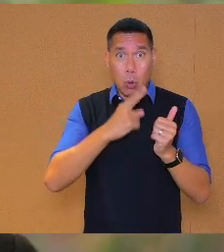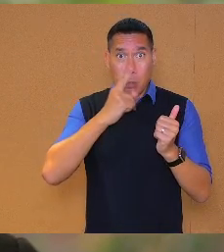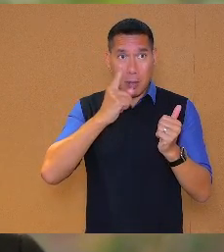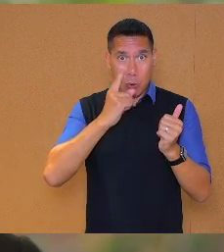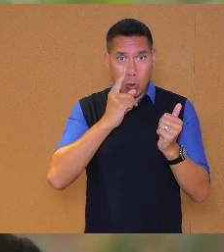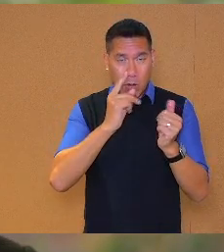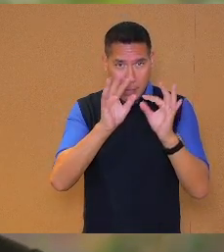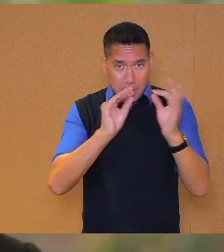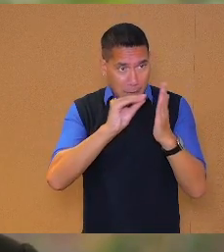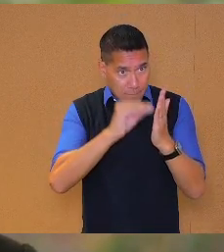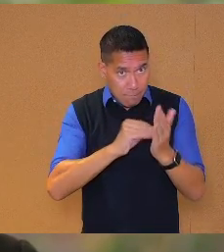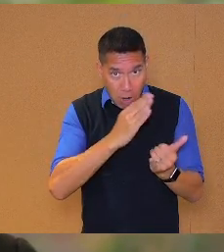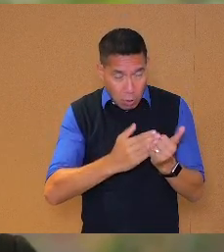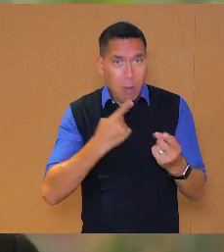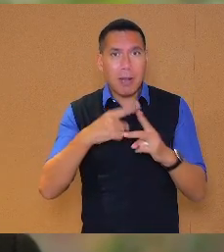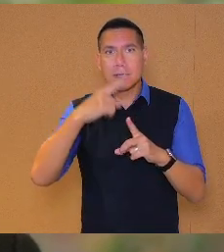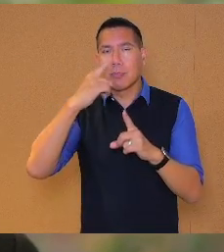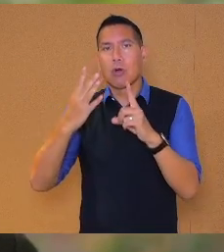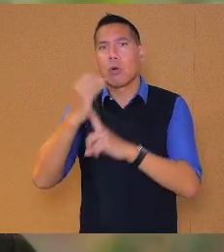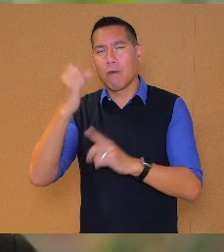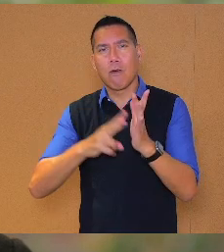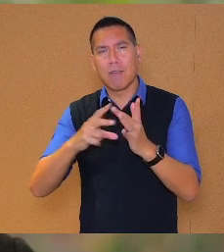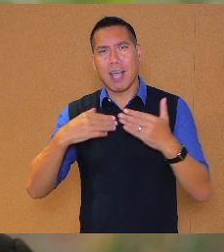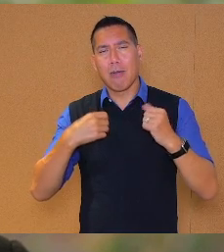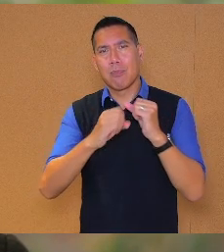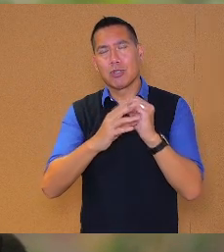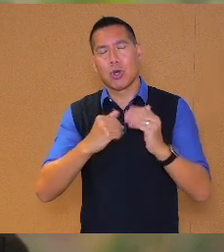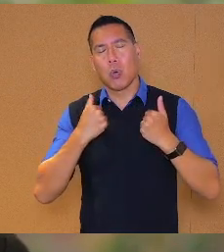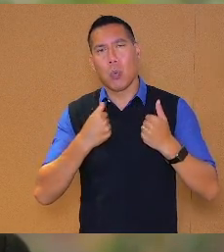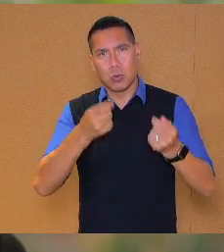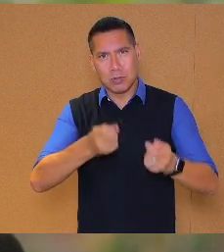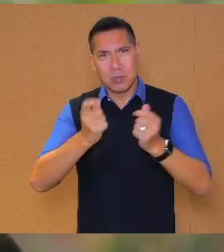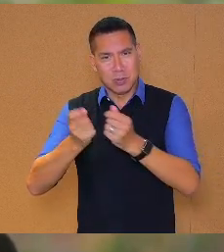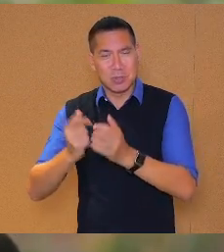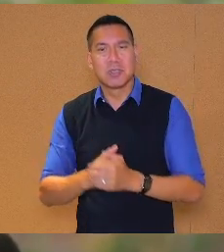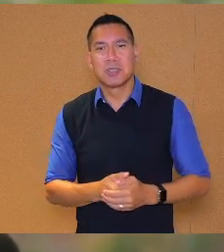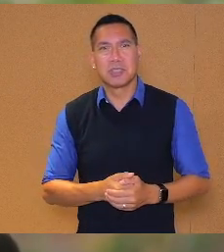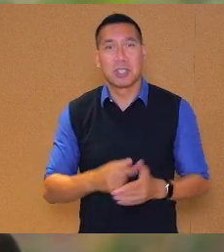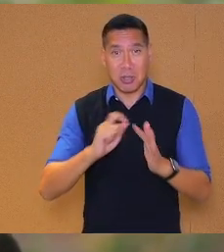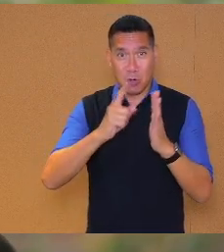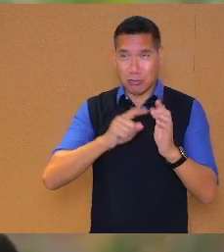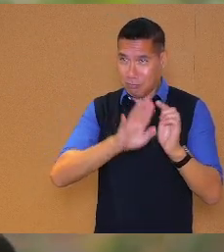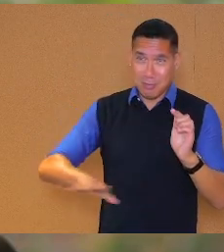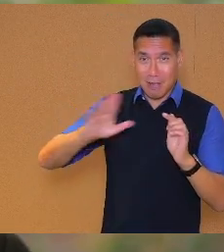winners in the Victorian Health Promotion Awards. The outstanding high-calibre projects happening across our